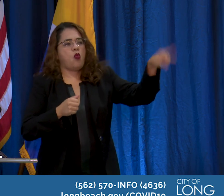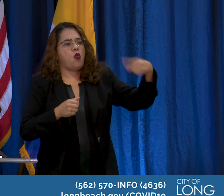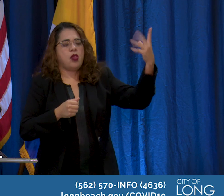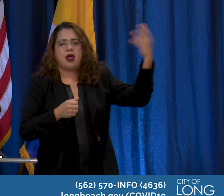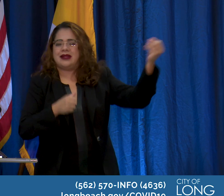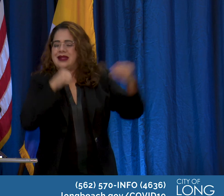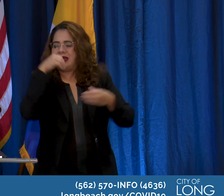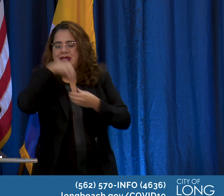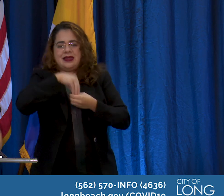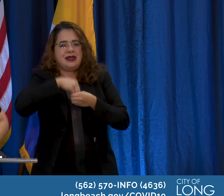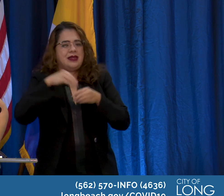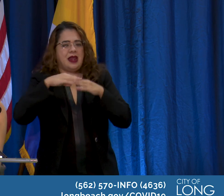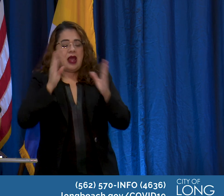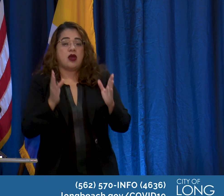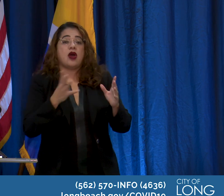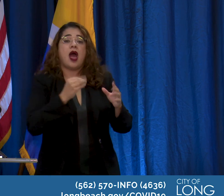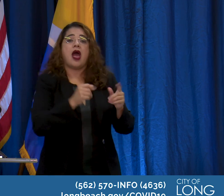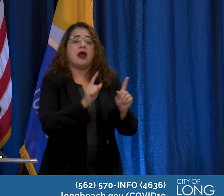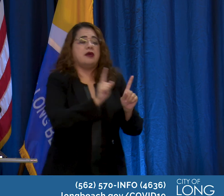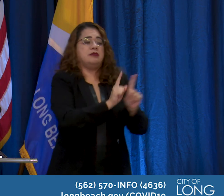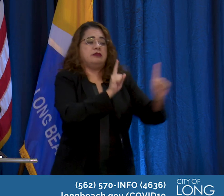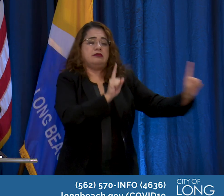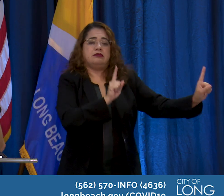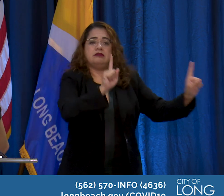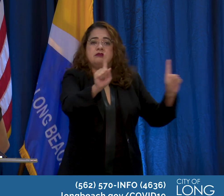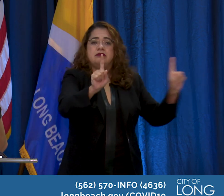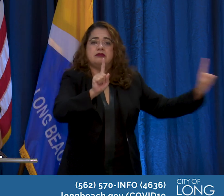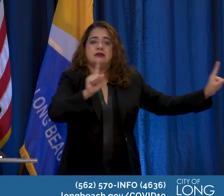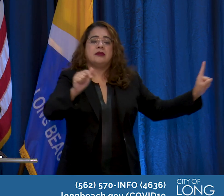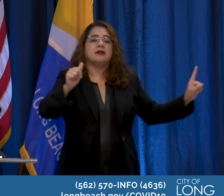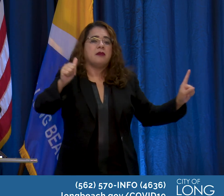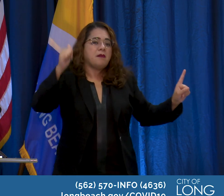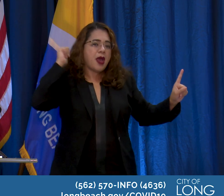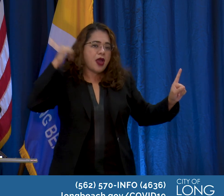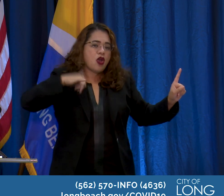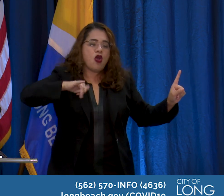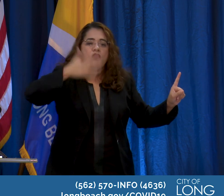maintaining at least six feet of space between household members, and limiting the duration